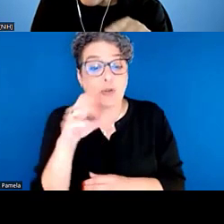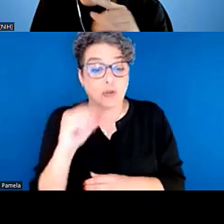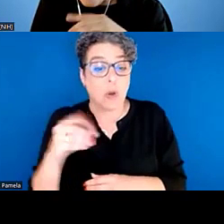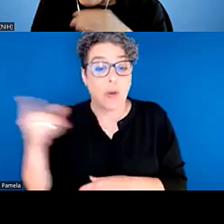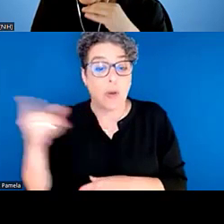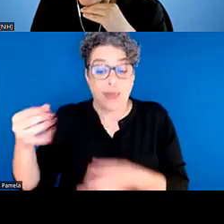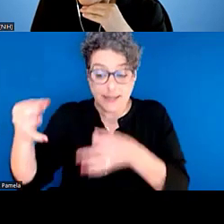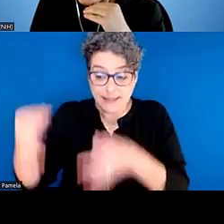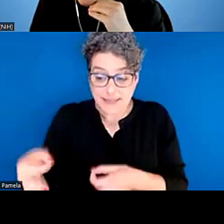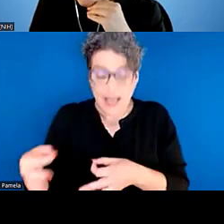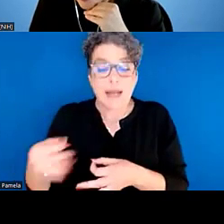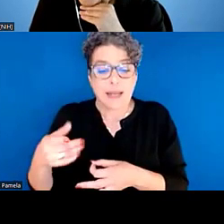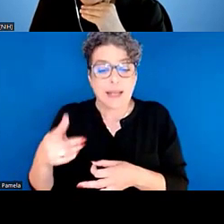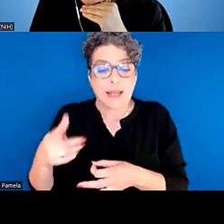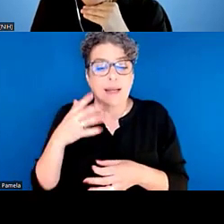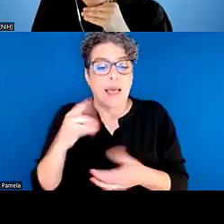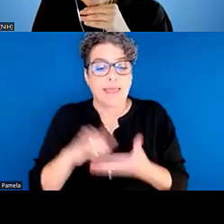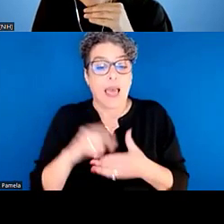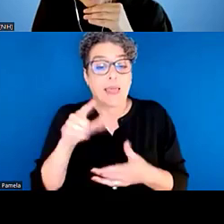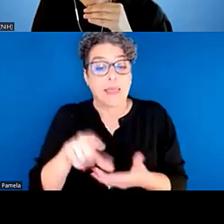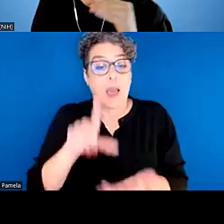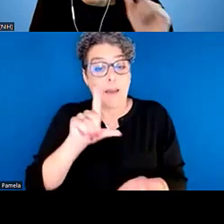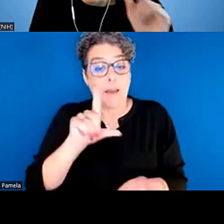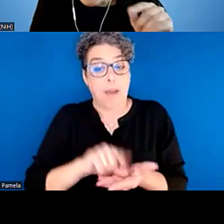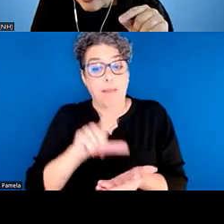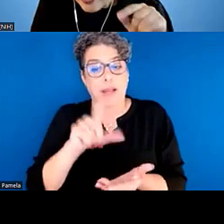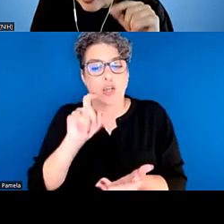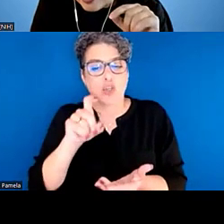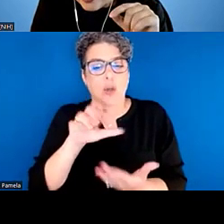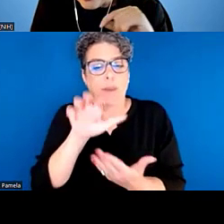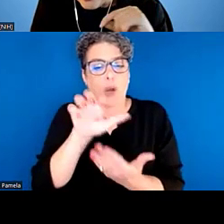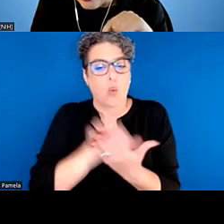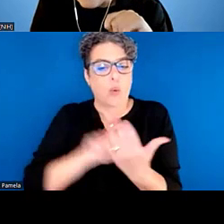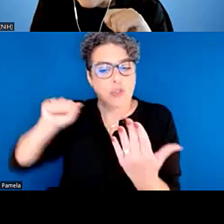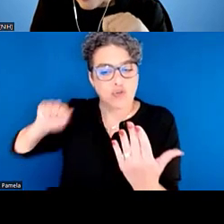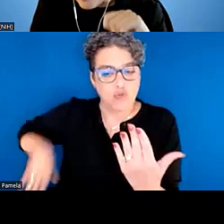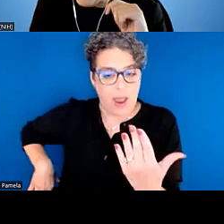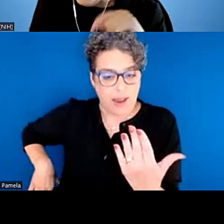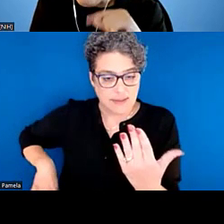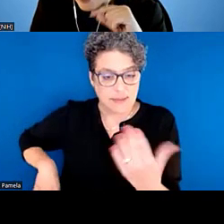that the publication should be retracted. So the report notes concerns about data management